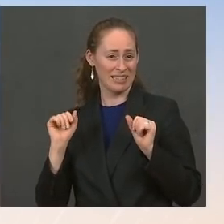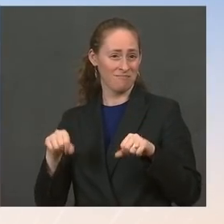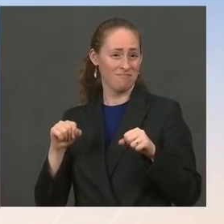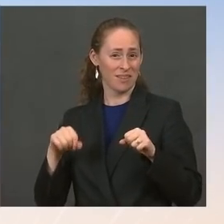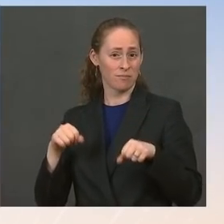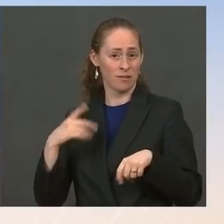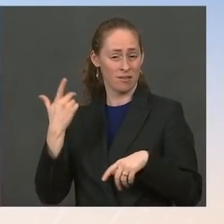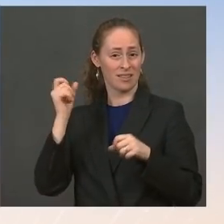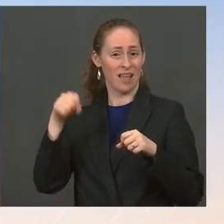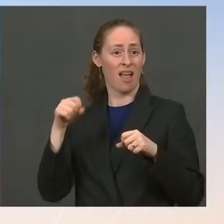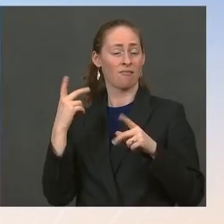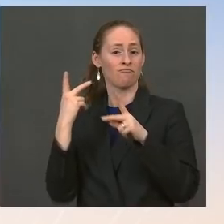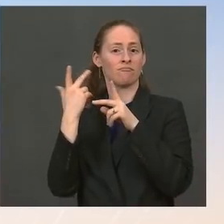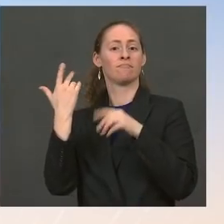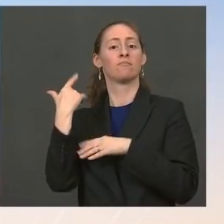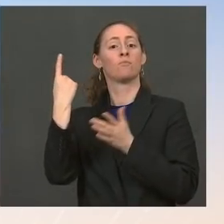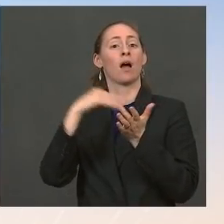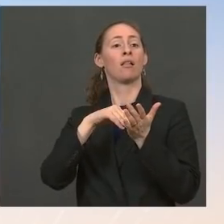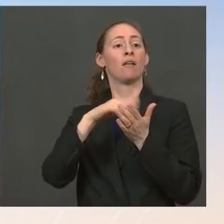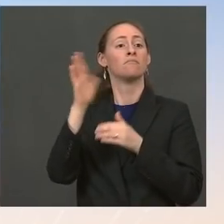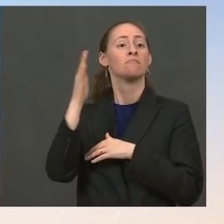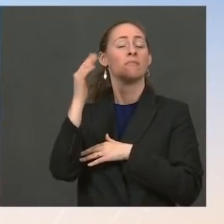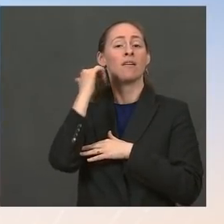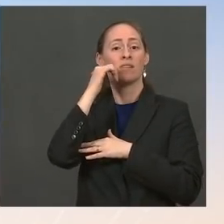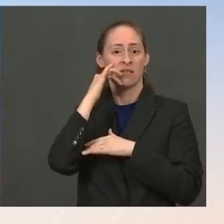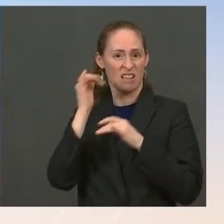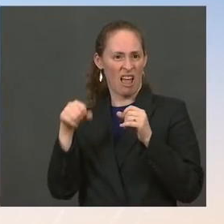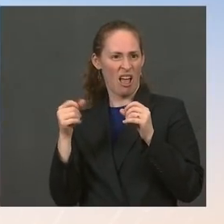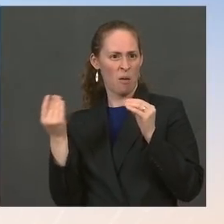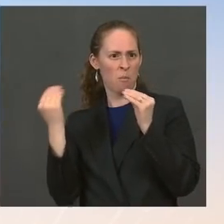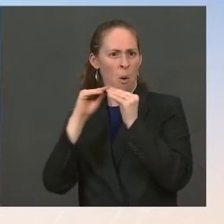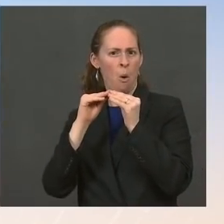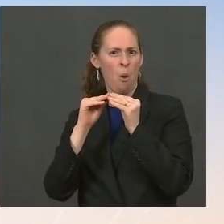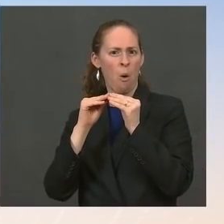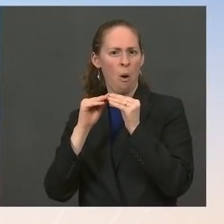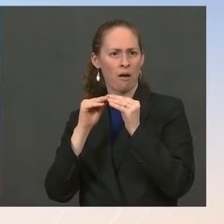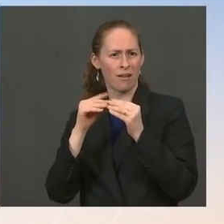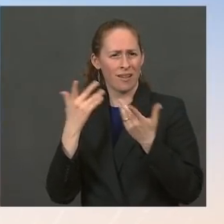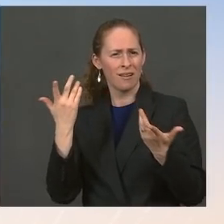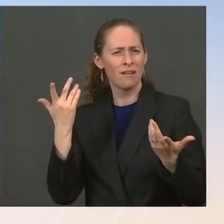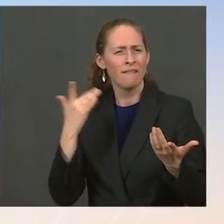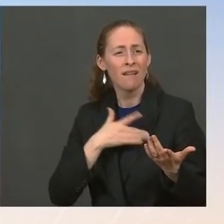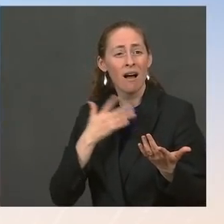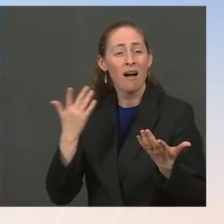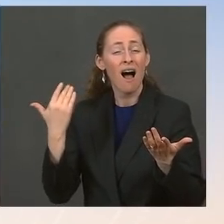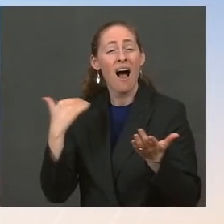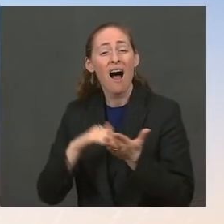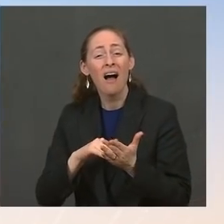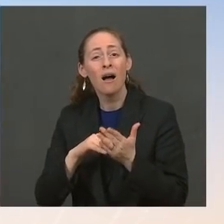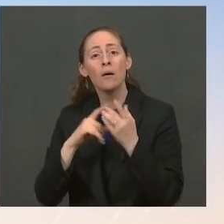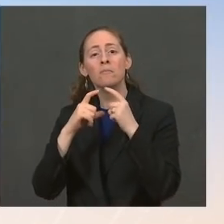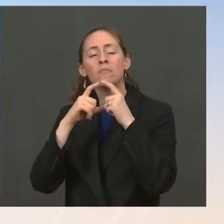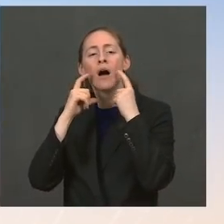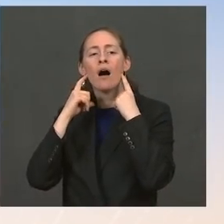to the American people who are, you know, frustrated over this turn of events and now potentially need to get a third shot